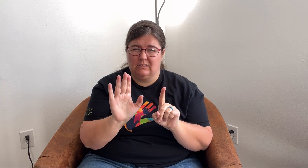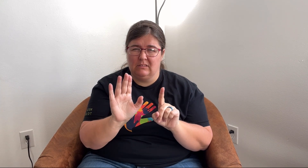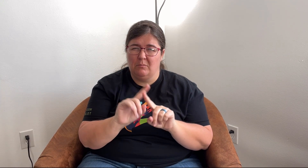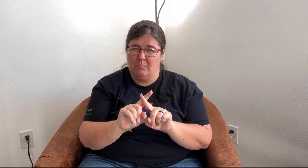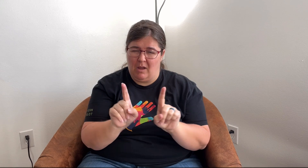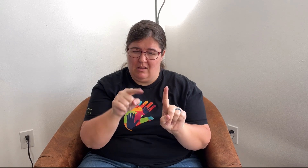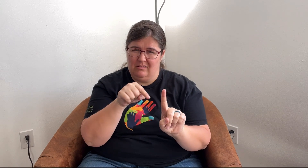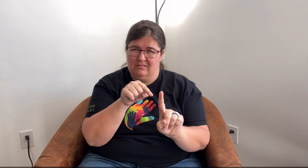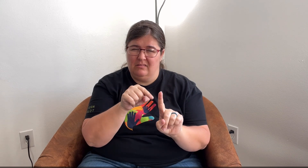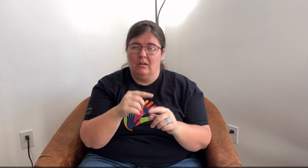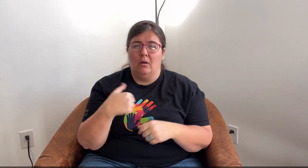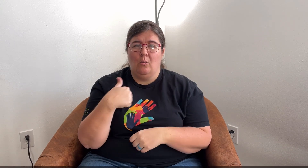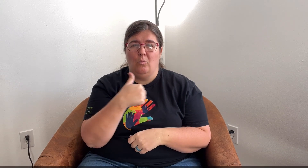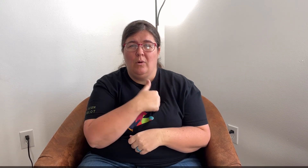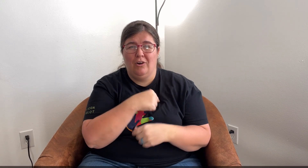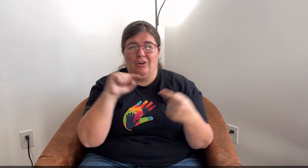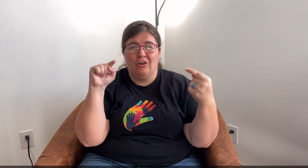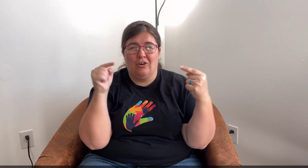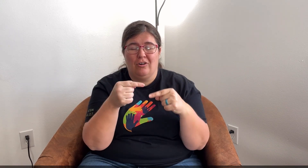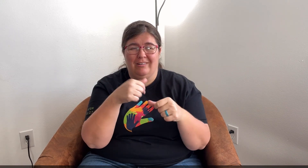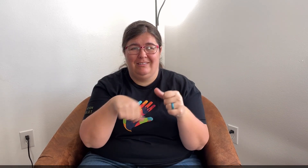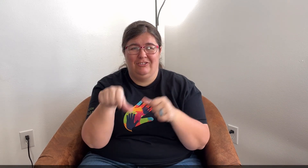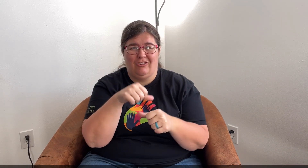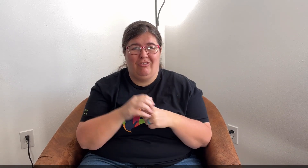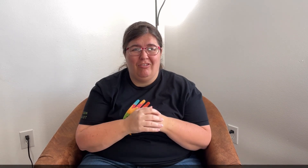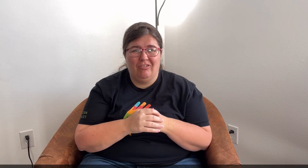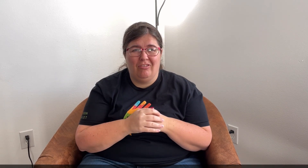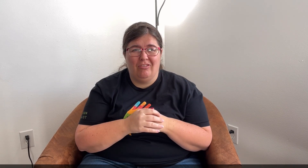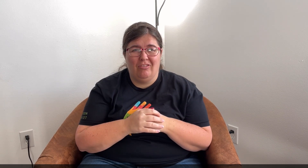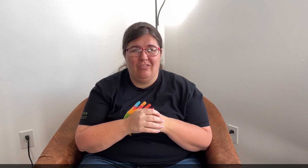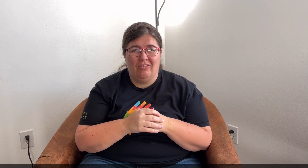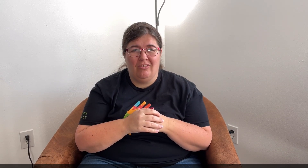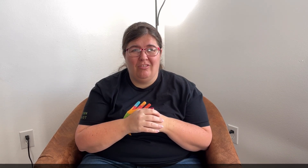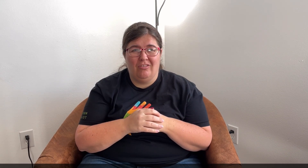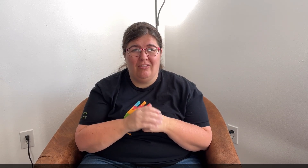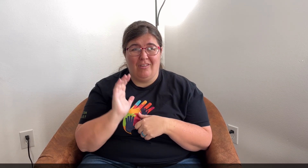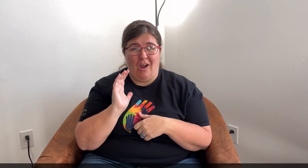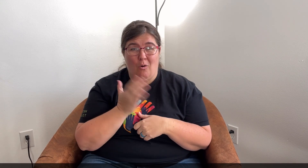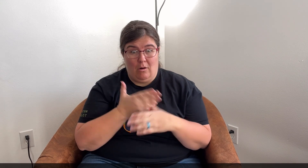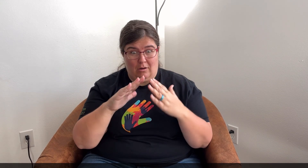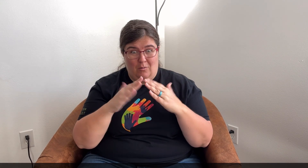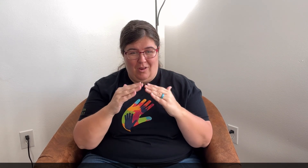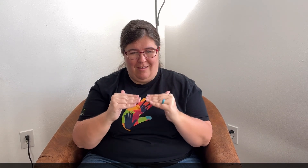But, let me emphasize this, but we're hurting each other by this behavior.